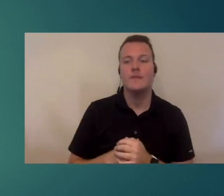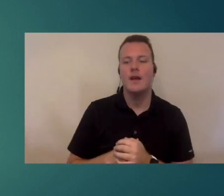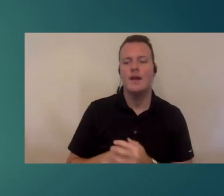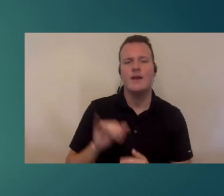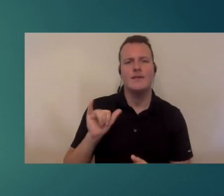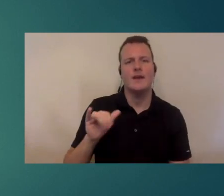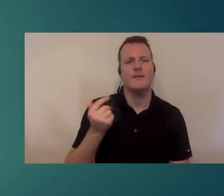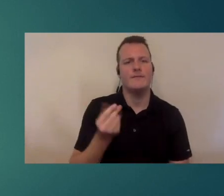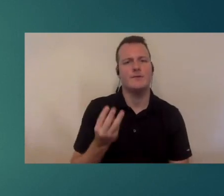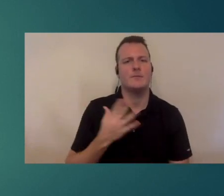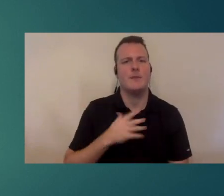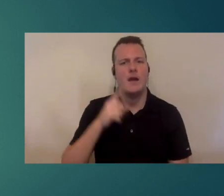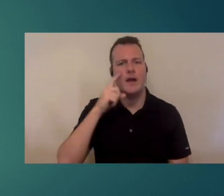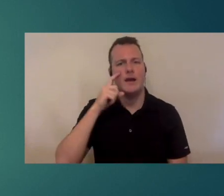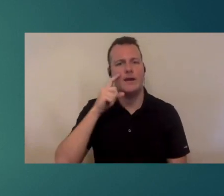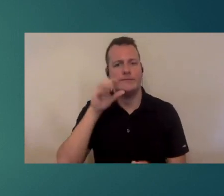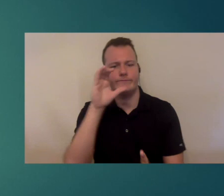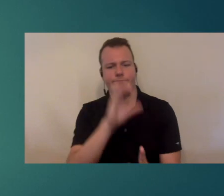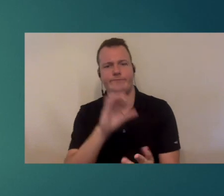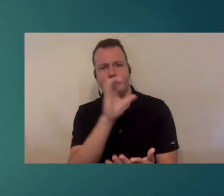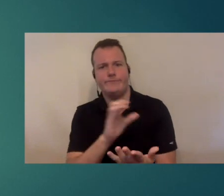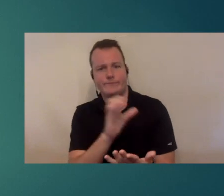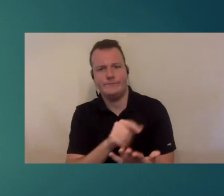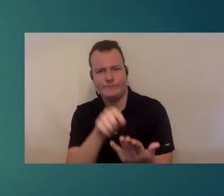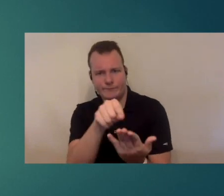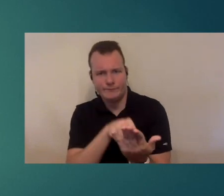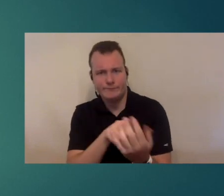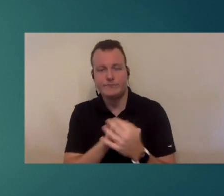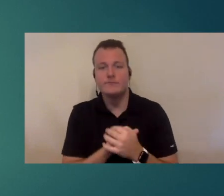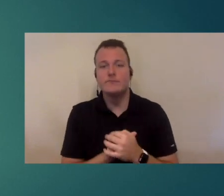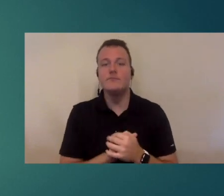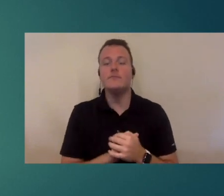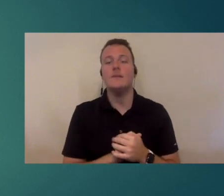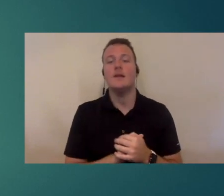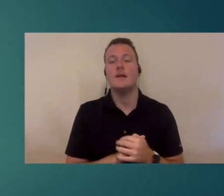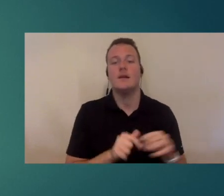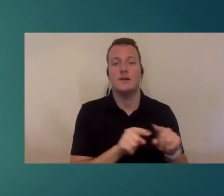I'm looking for. The other thing that I'm looking for is, I'm looking at what your